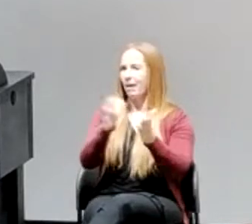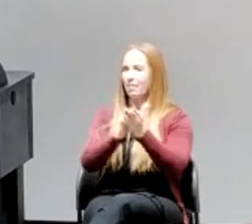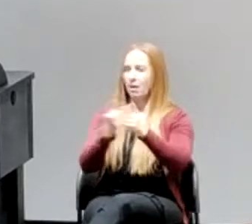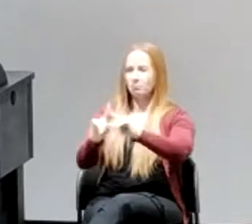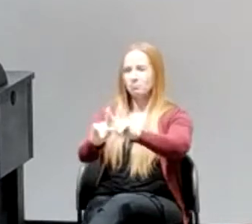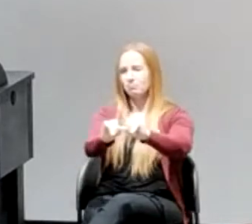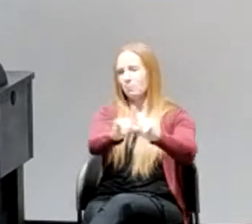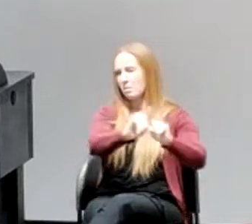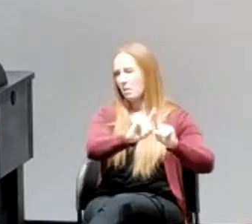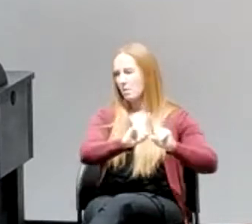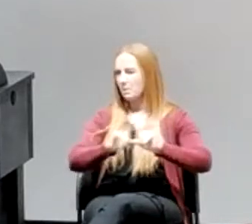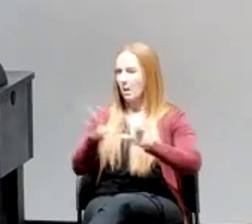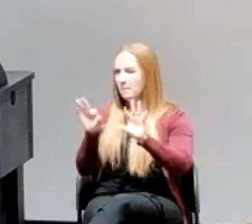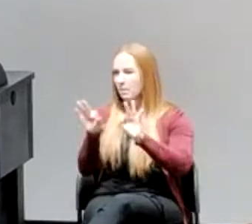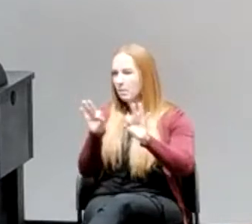At the Mirage we opened the employment office.